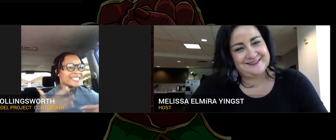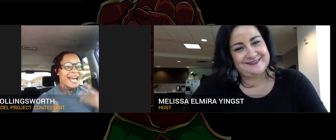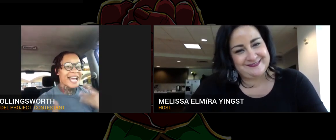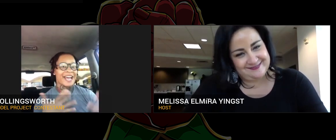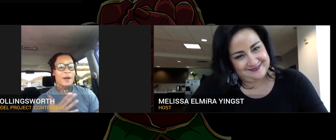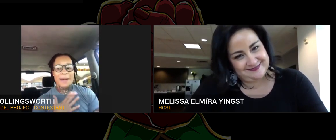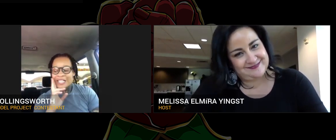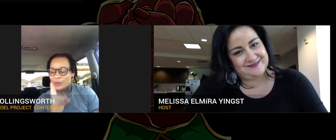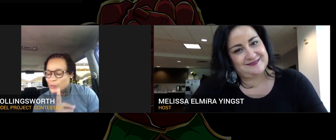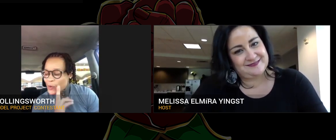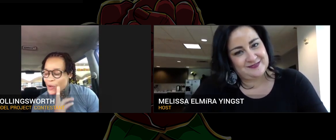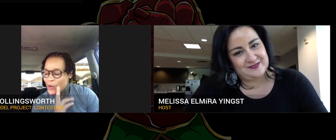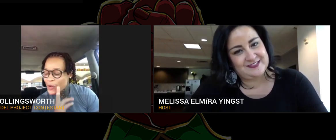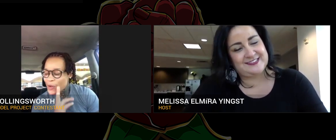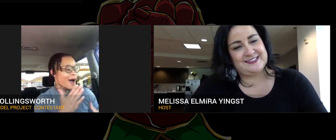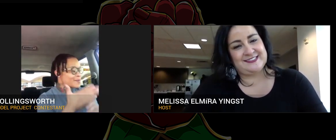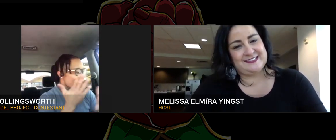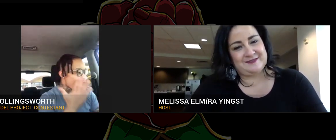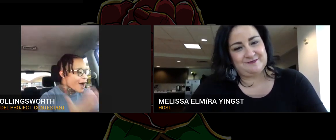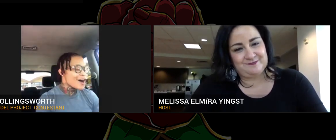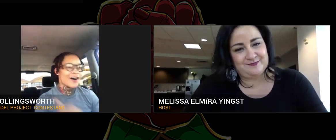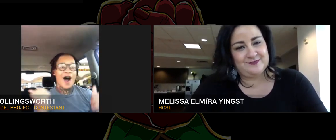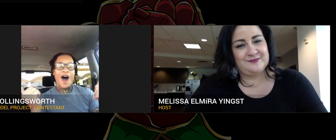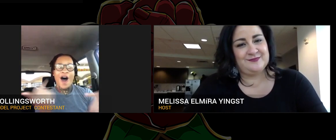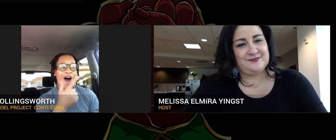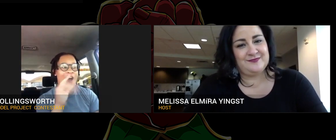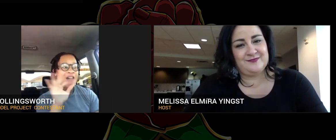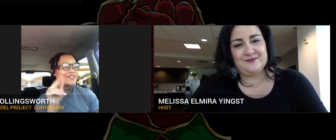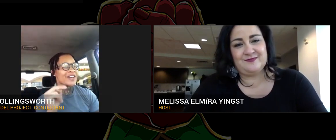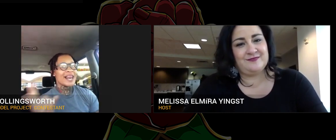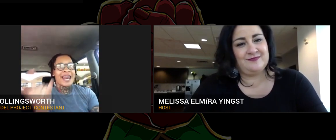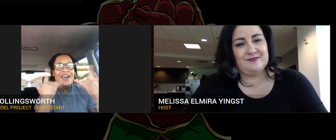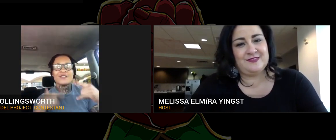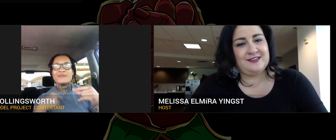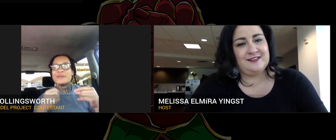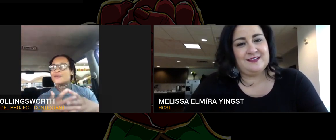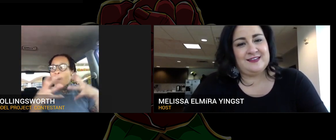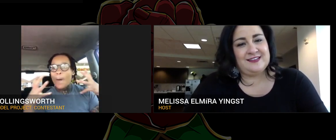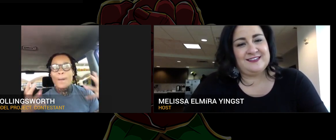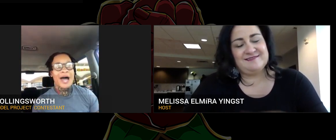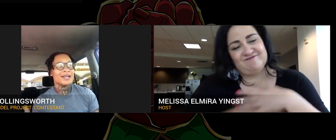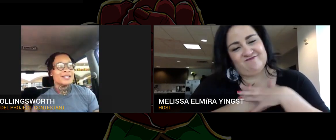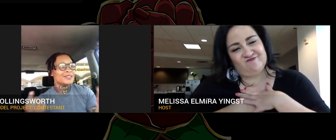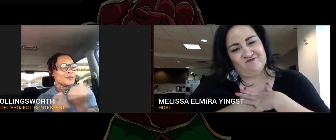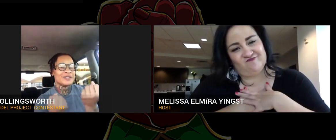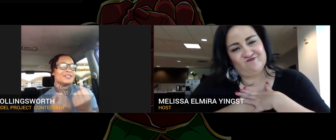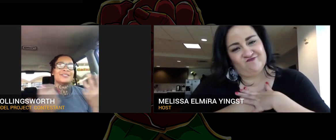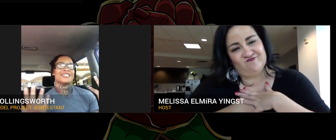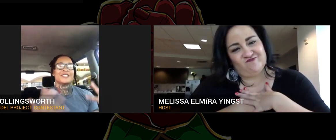And my twins, partner, and all the fans love me so much and they're supportive.